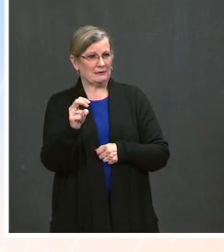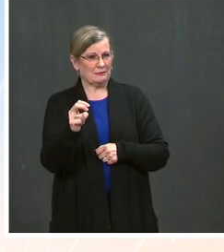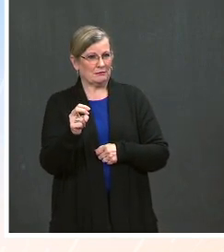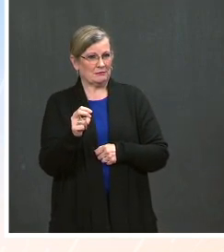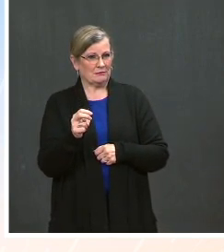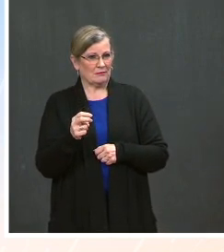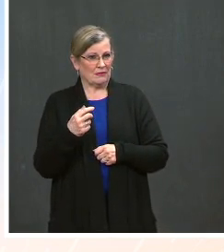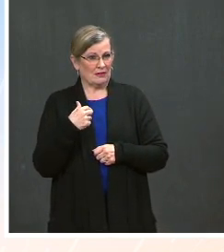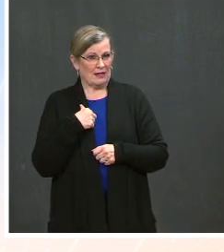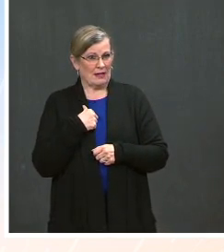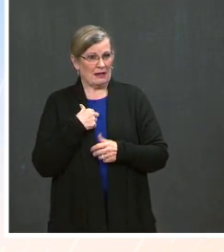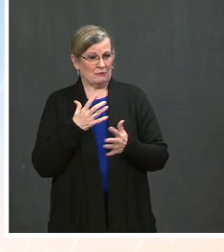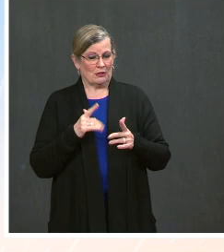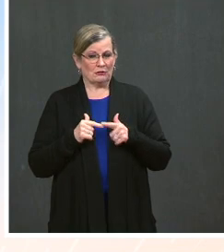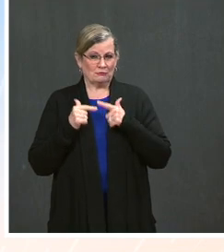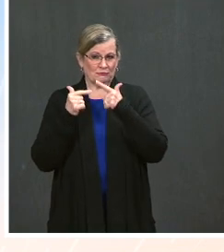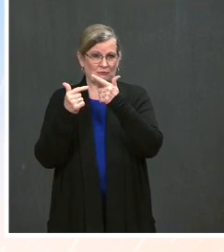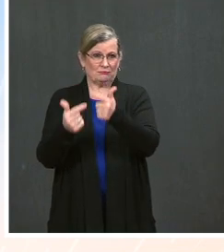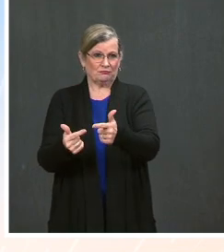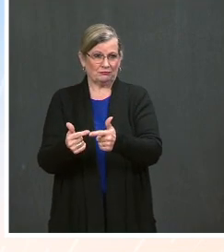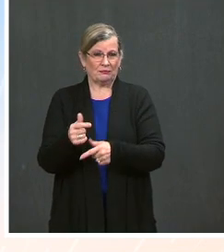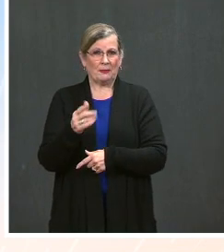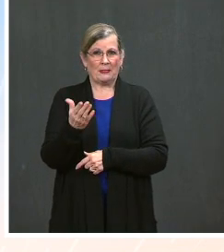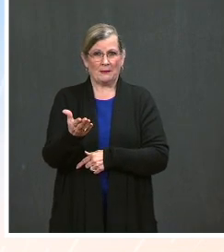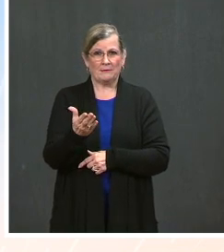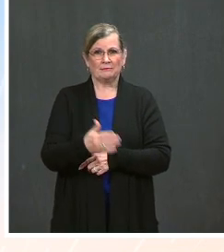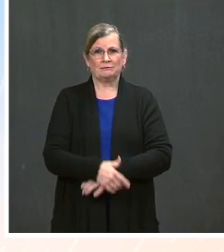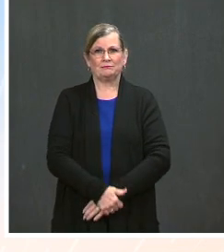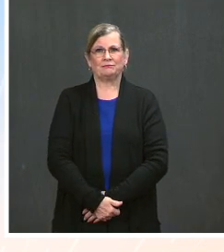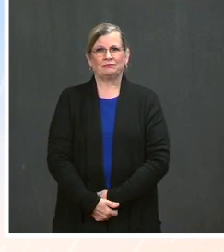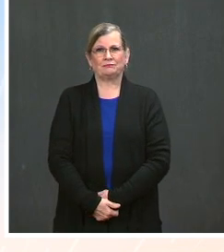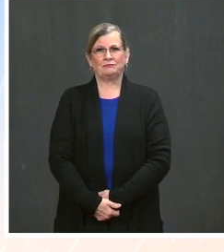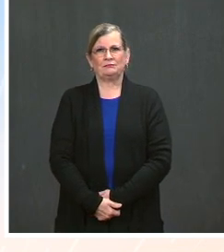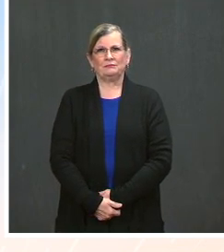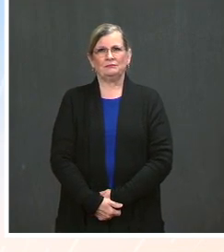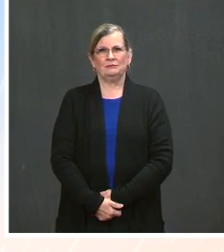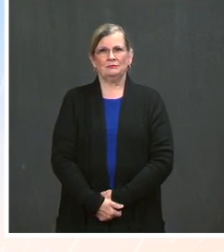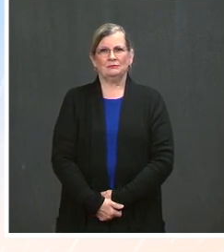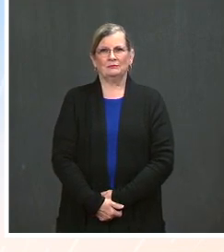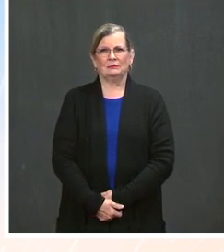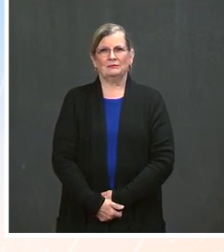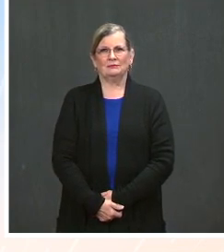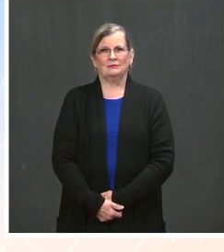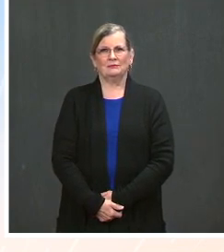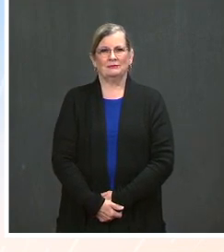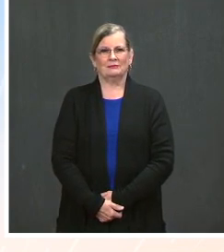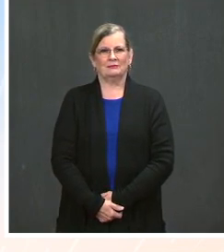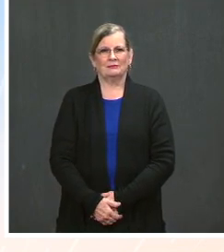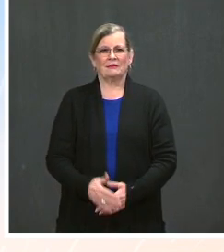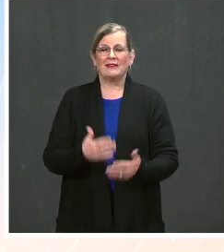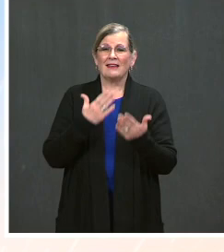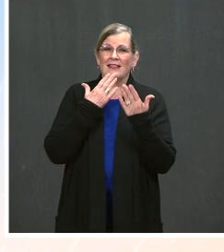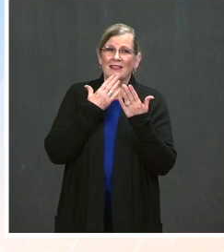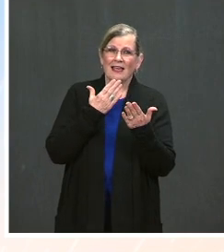Secretary Walsh: Thanks, Jen. Thank you very much, Jen. And it's an honor to be here today.